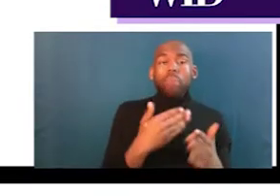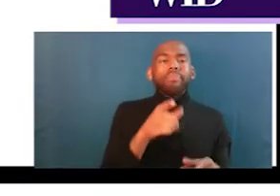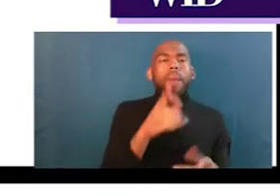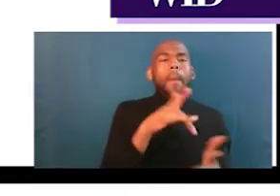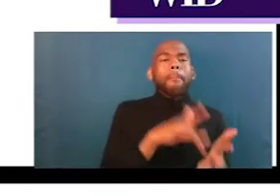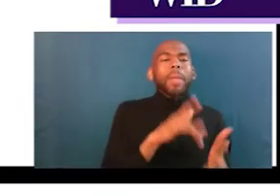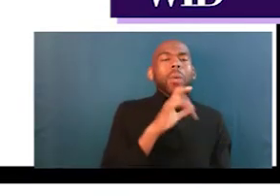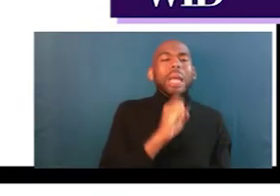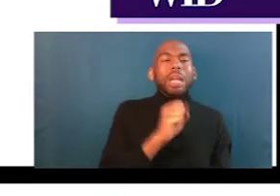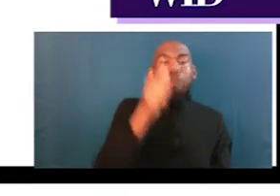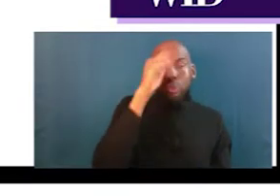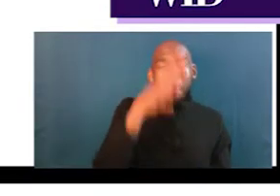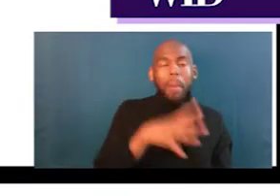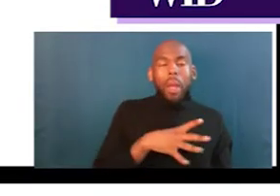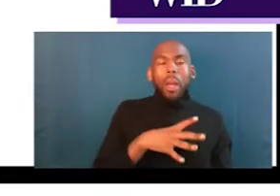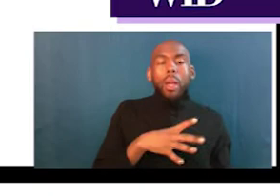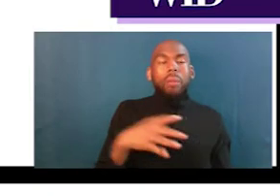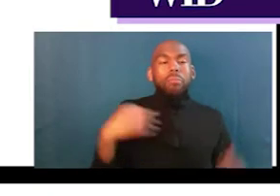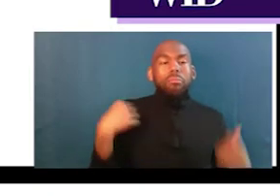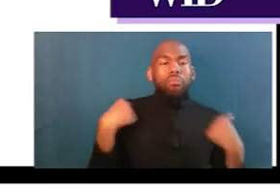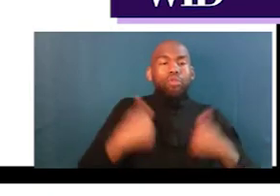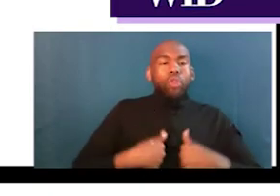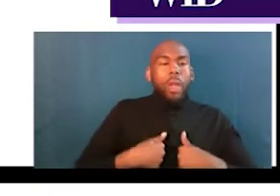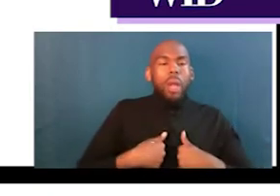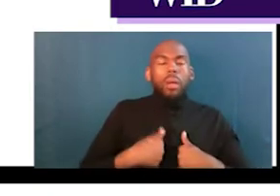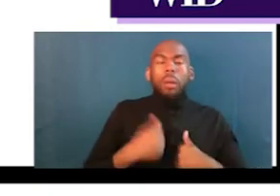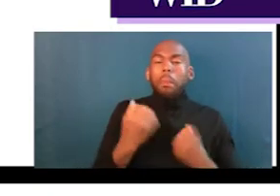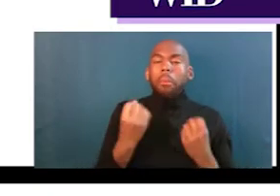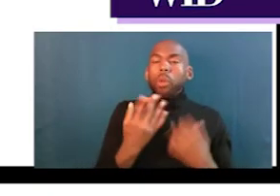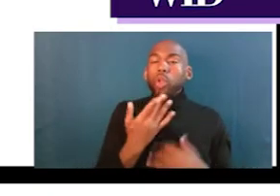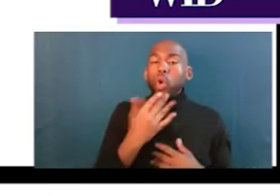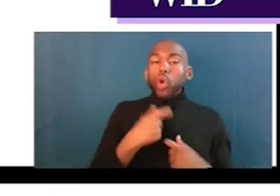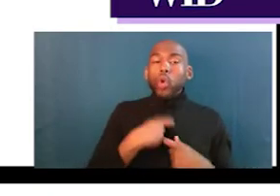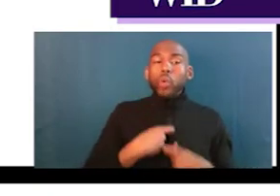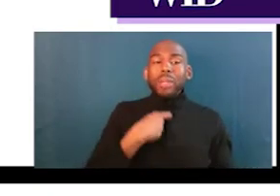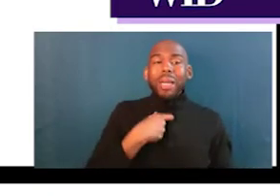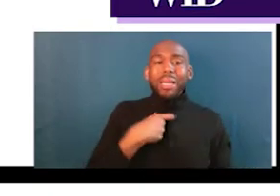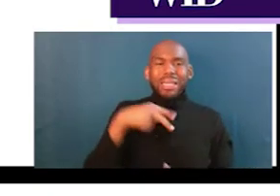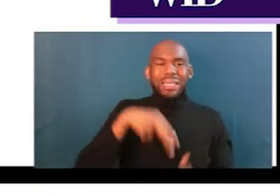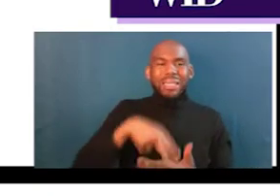aged man in a sports jacket and multicolored tie, stands in front of a railing with his